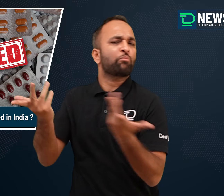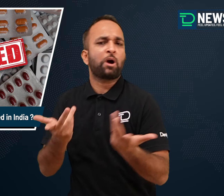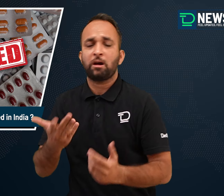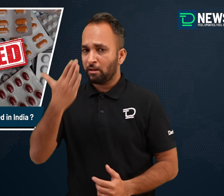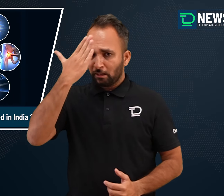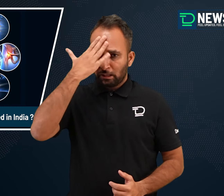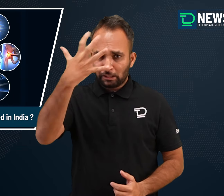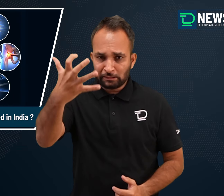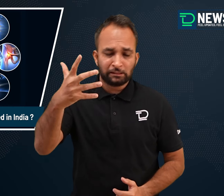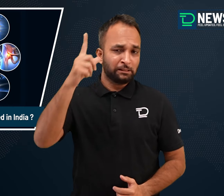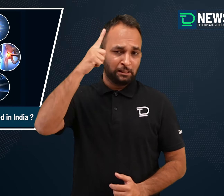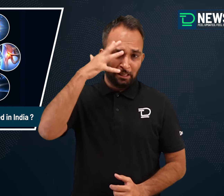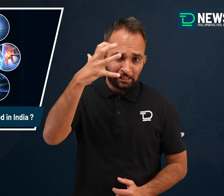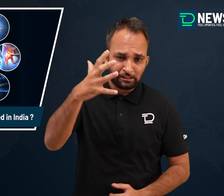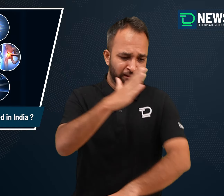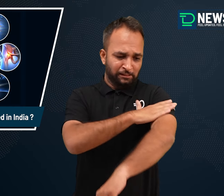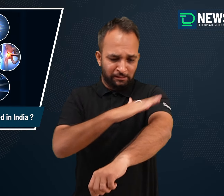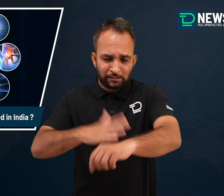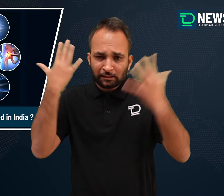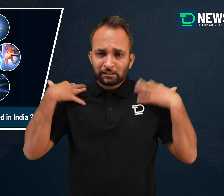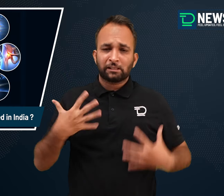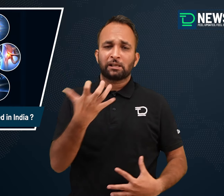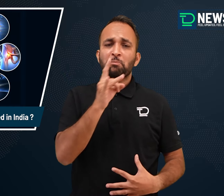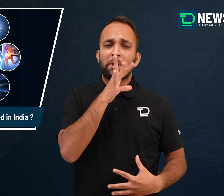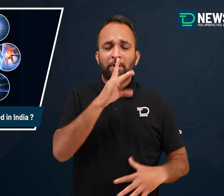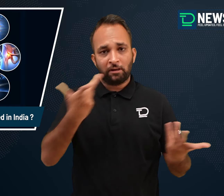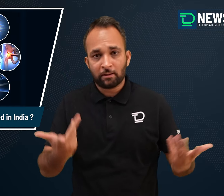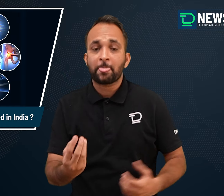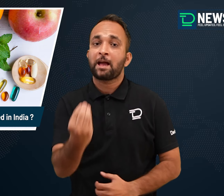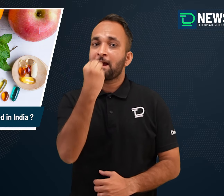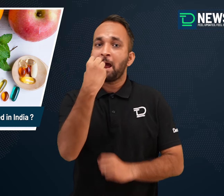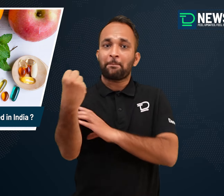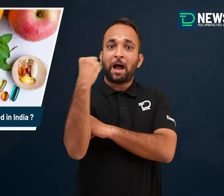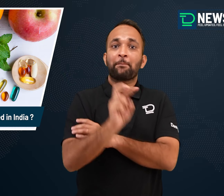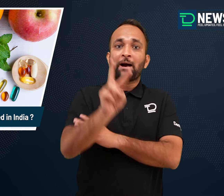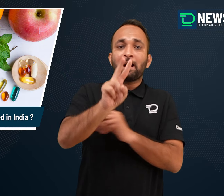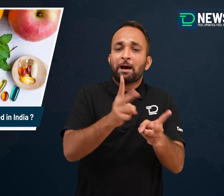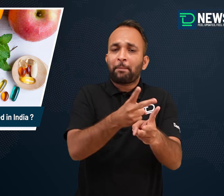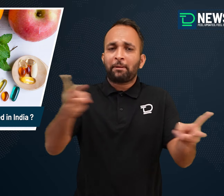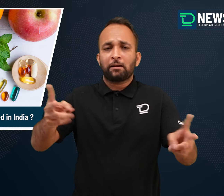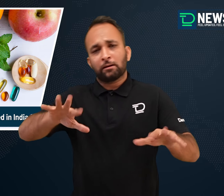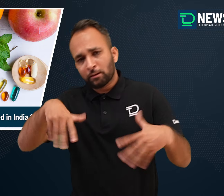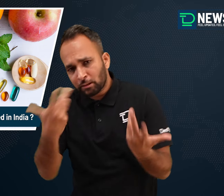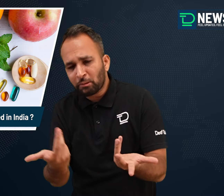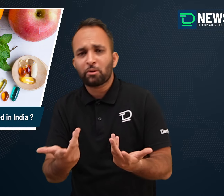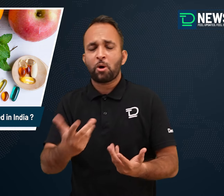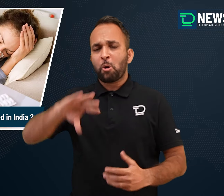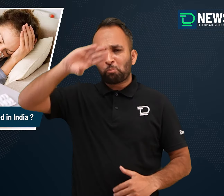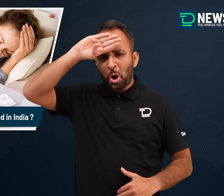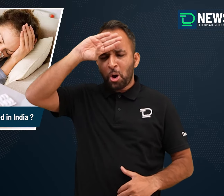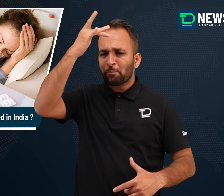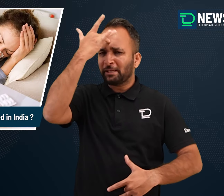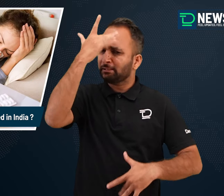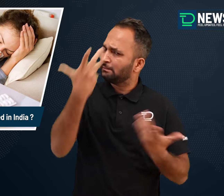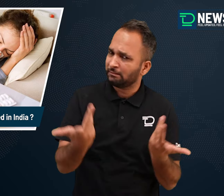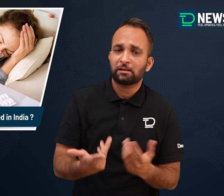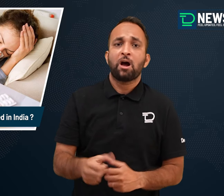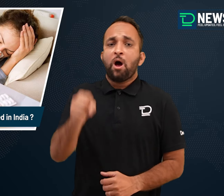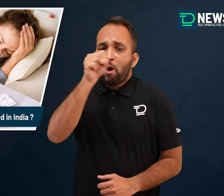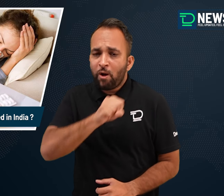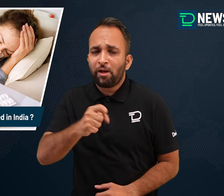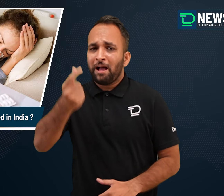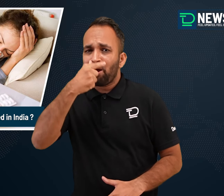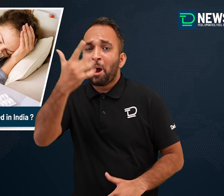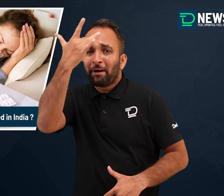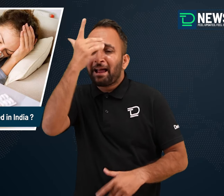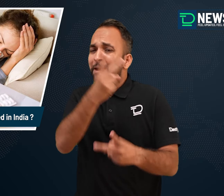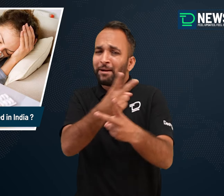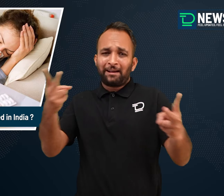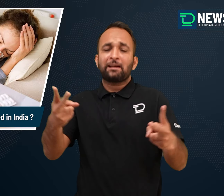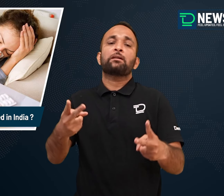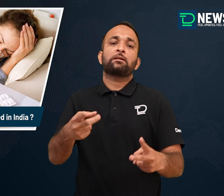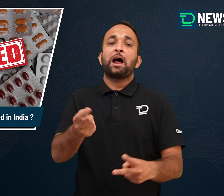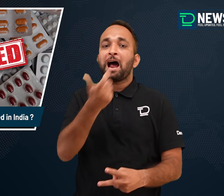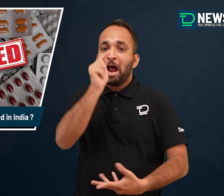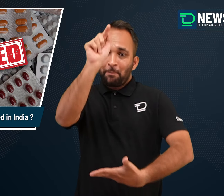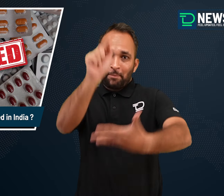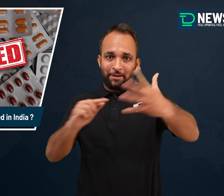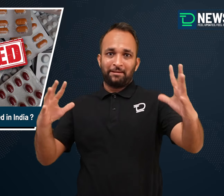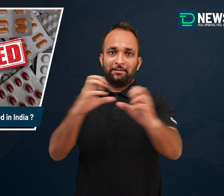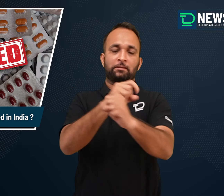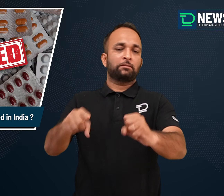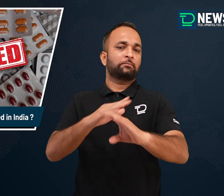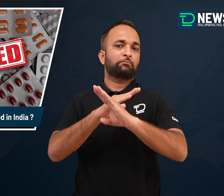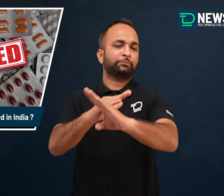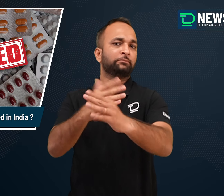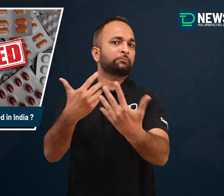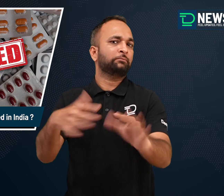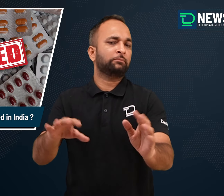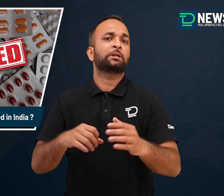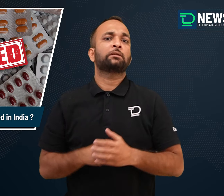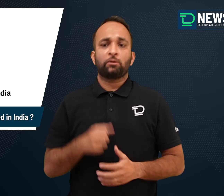Painkillers, multivitamins, and antibiotics, for fever and cold.